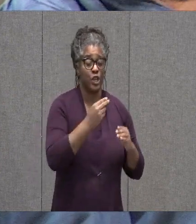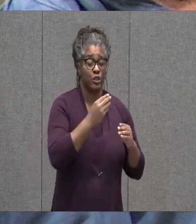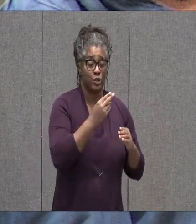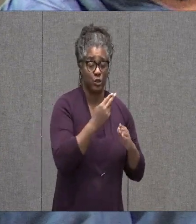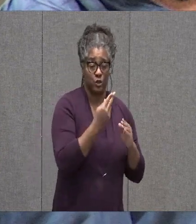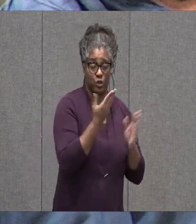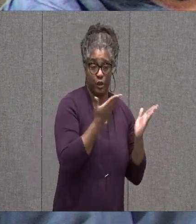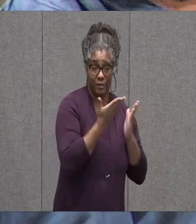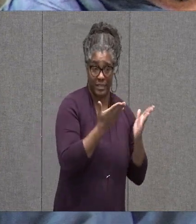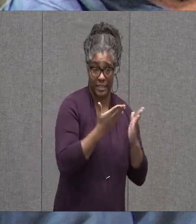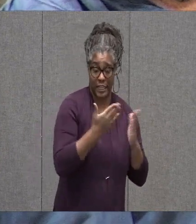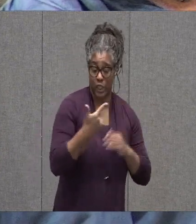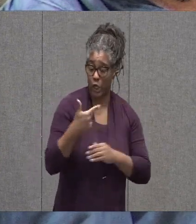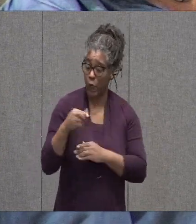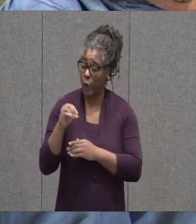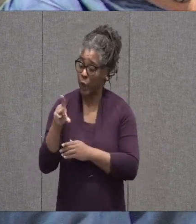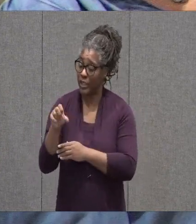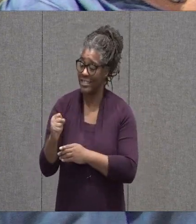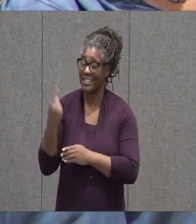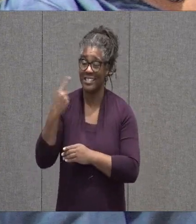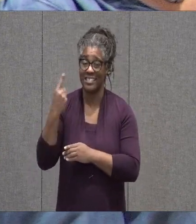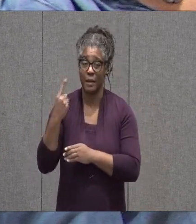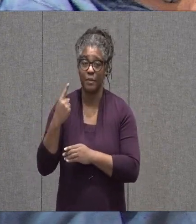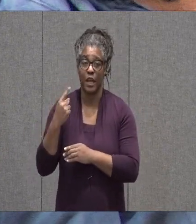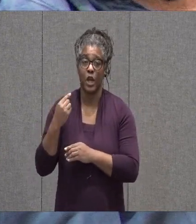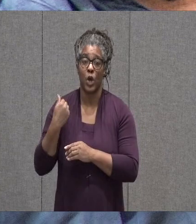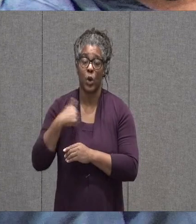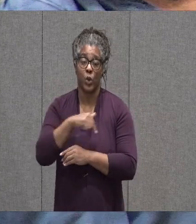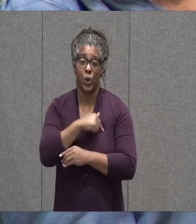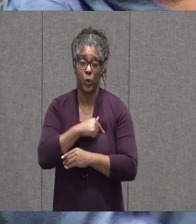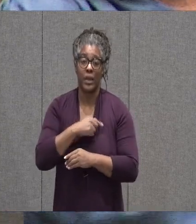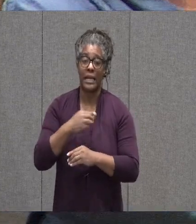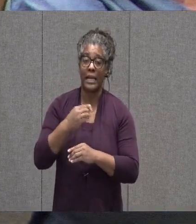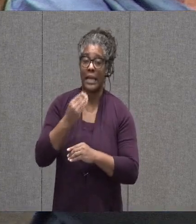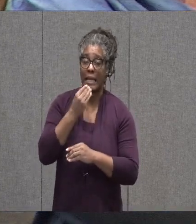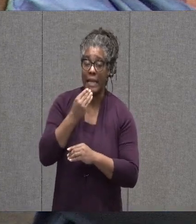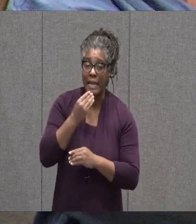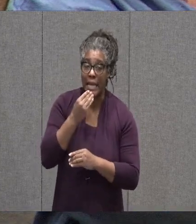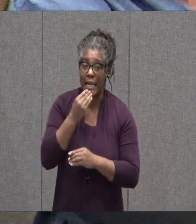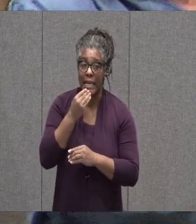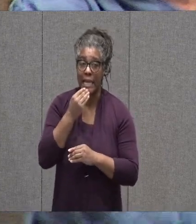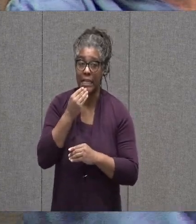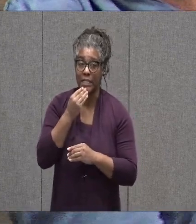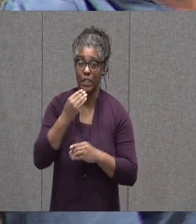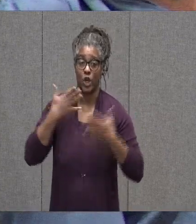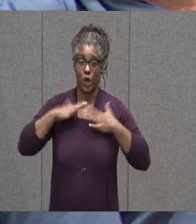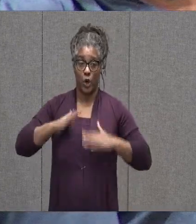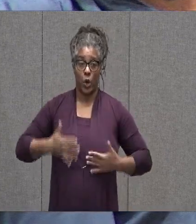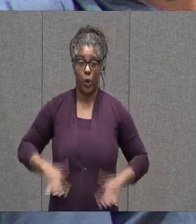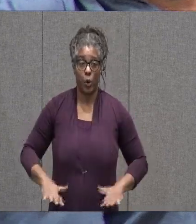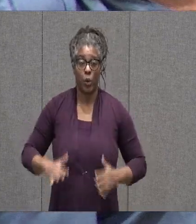A good is something you can touch. And so, here, in our caption it says,